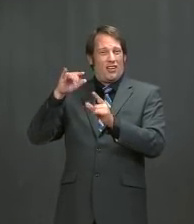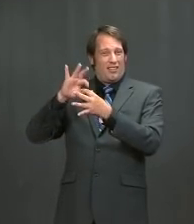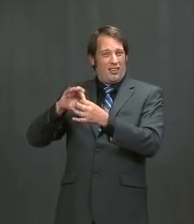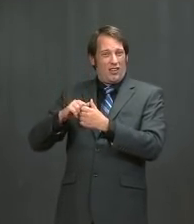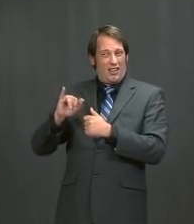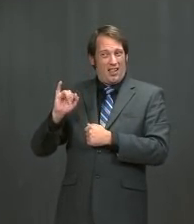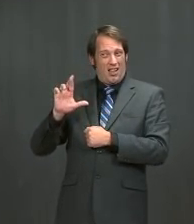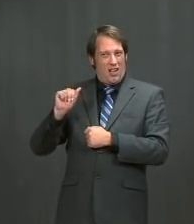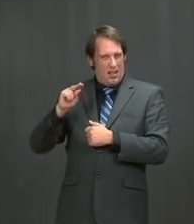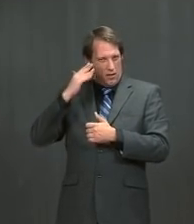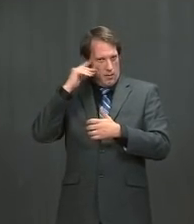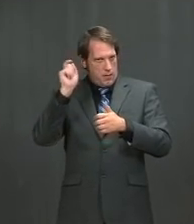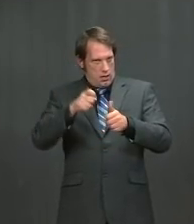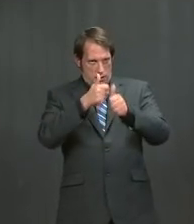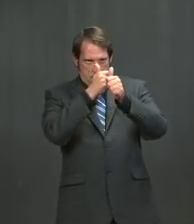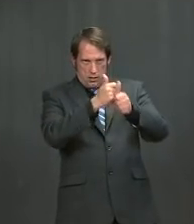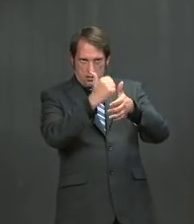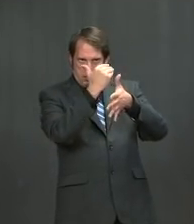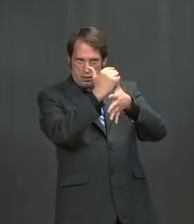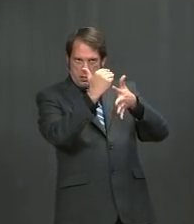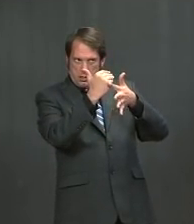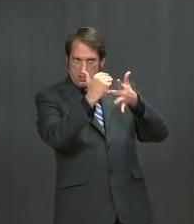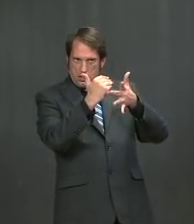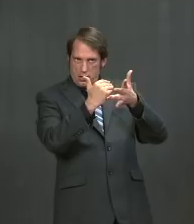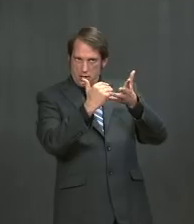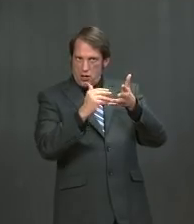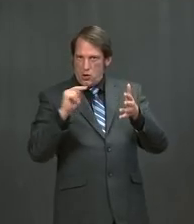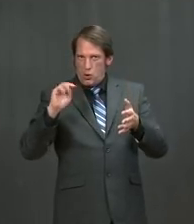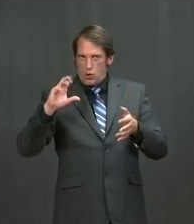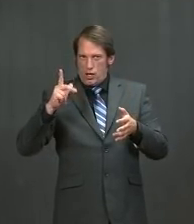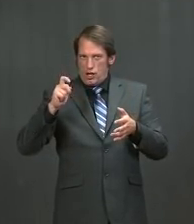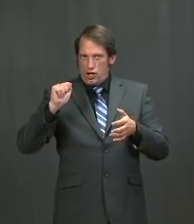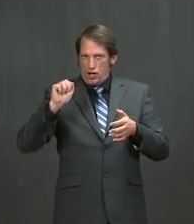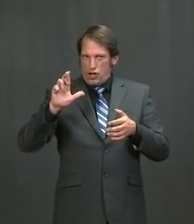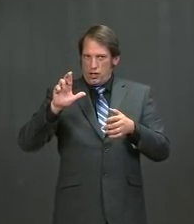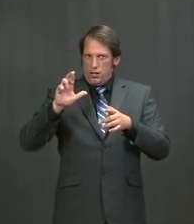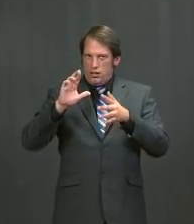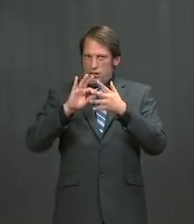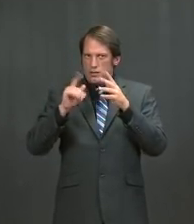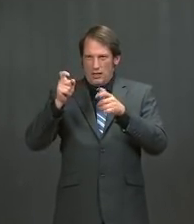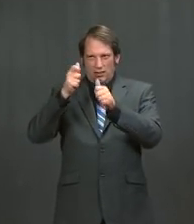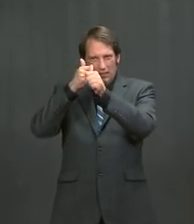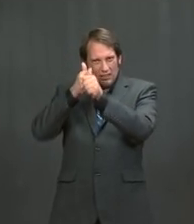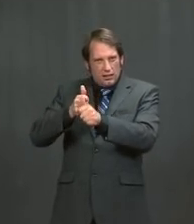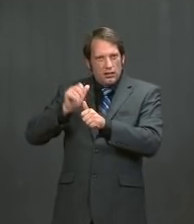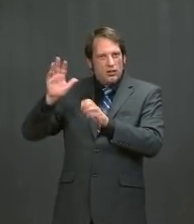and the sanctions relief steps that the United States would need to take in order to return to compliance as well.